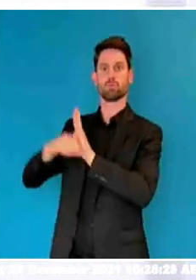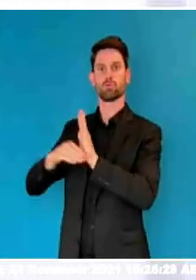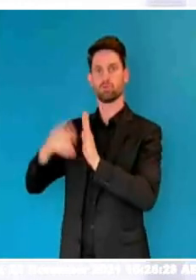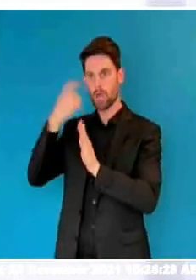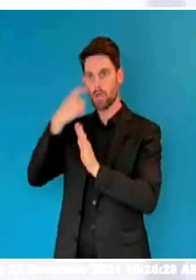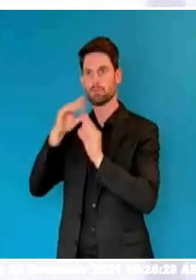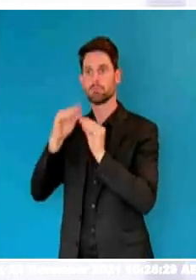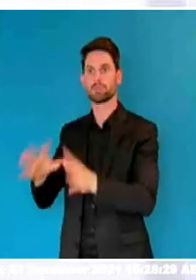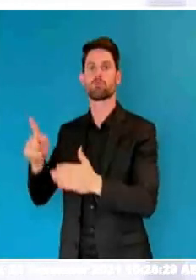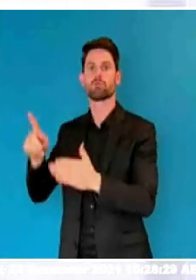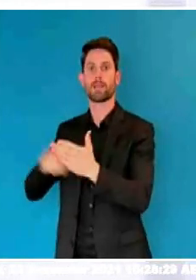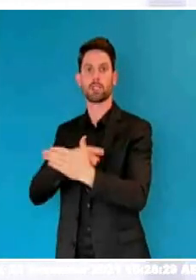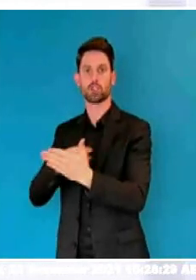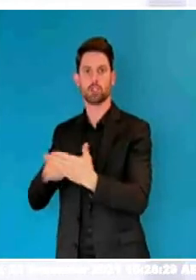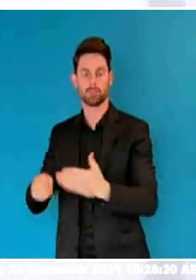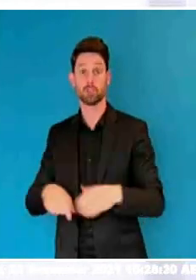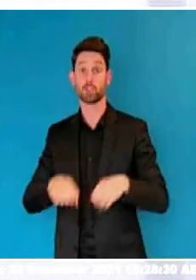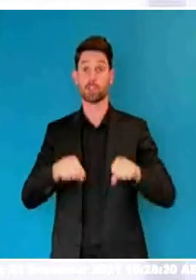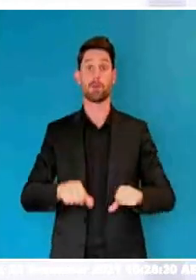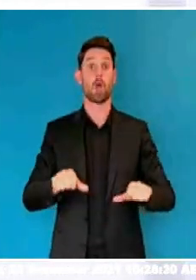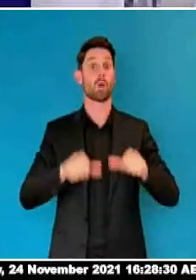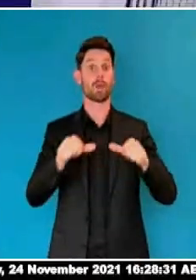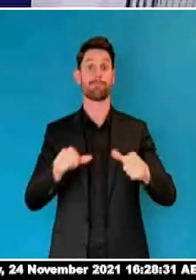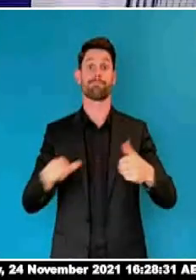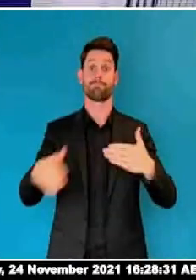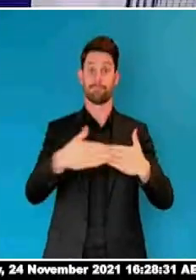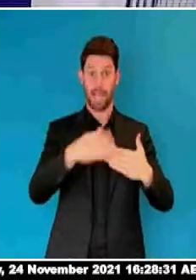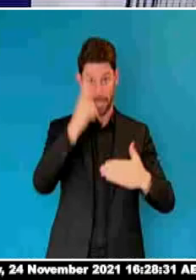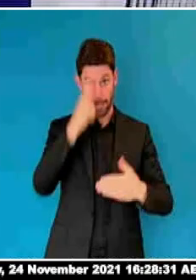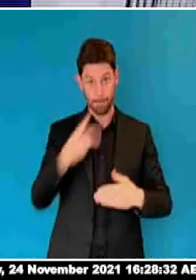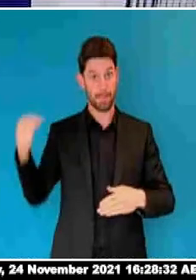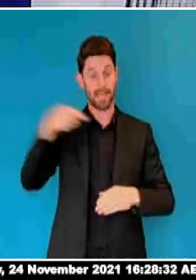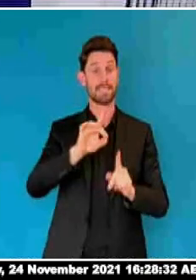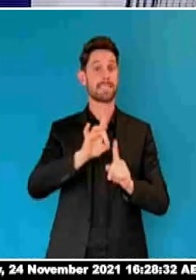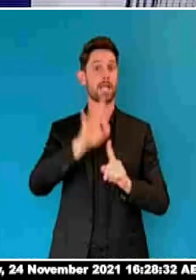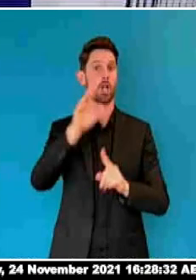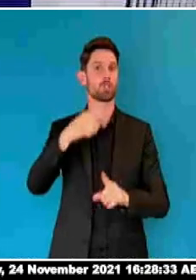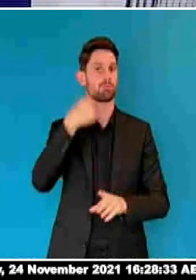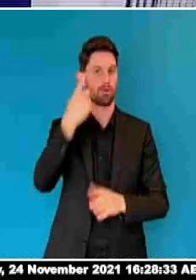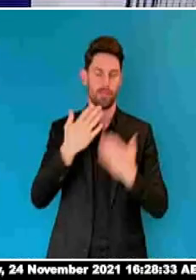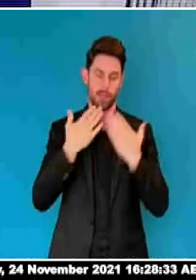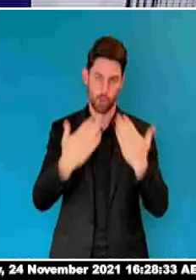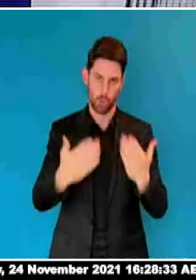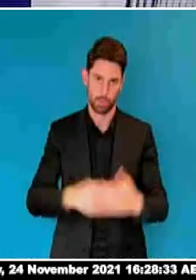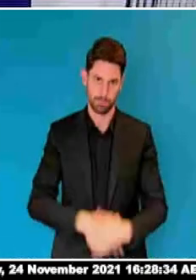All right, we will adjourn until 10.00 am Eastern Summer Time tomorrow.